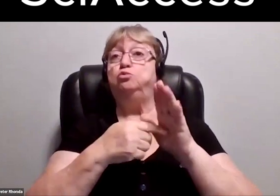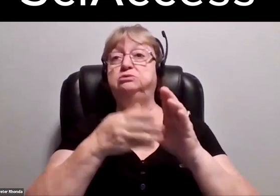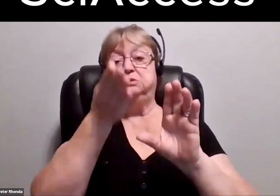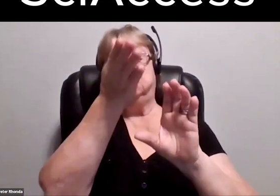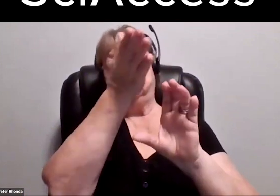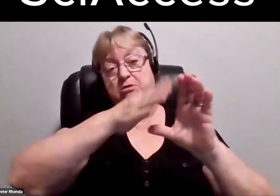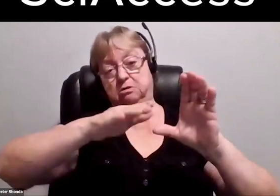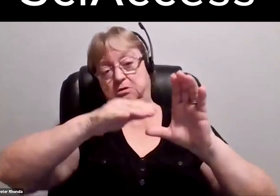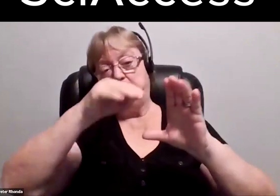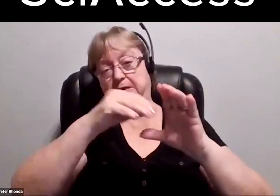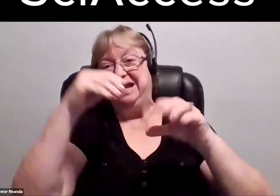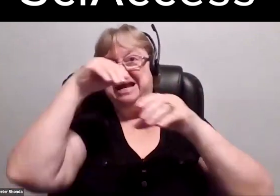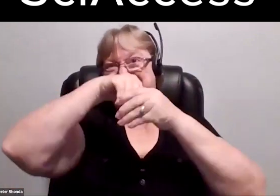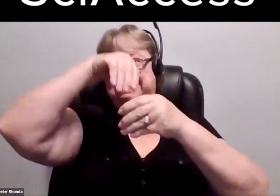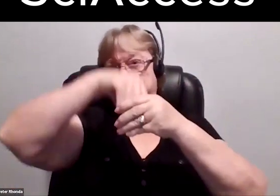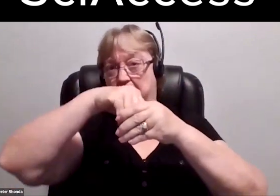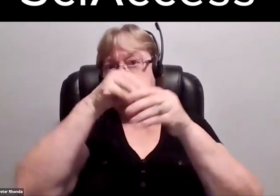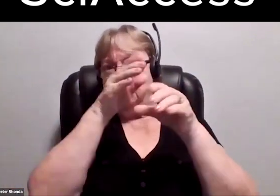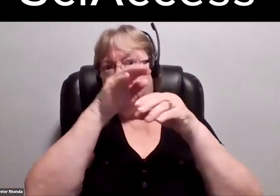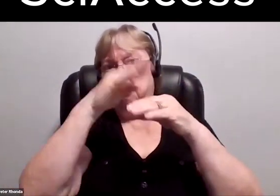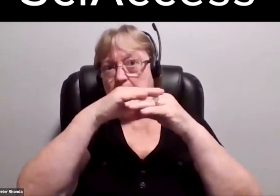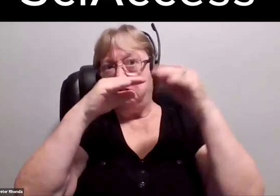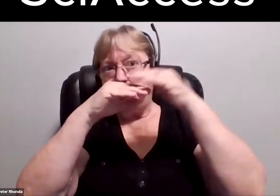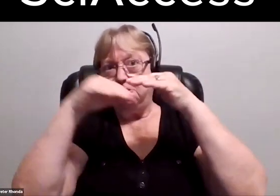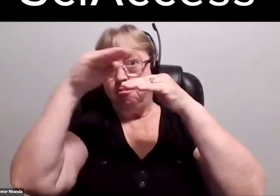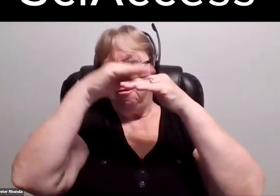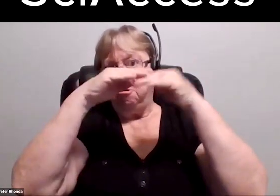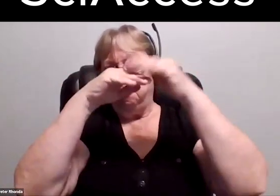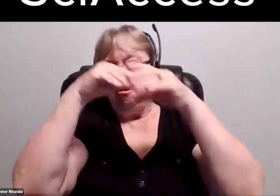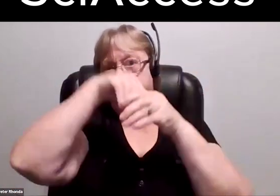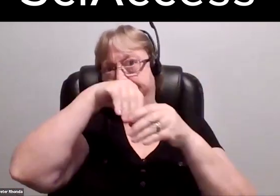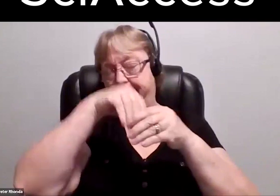Also, we have some thermoformer tactile 2D relief images,